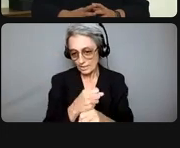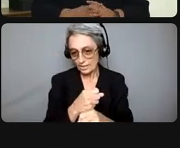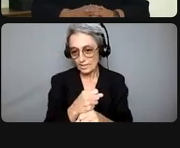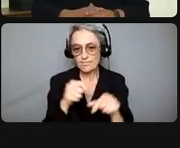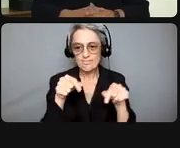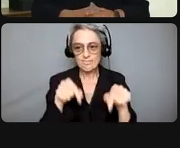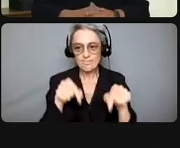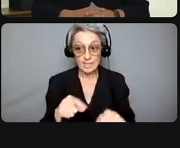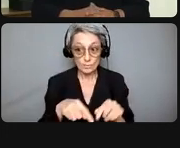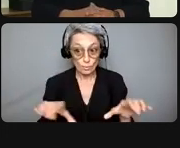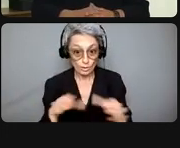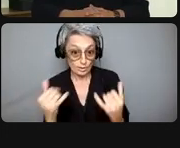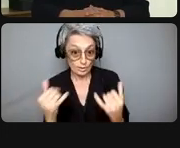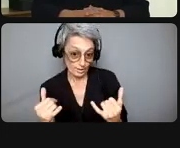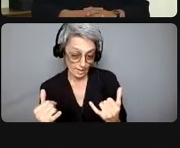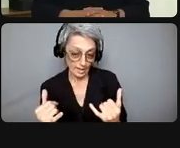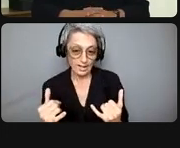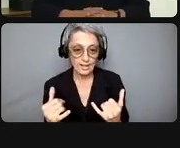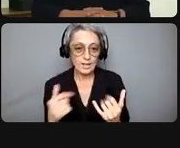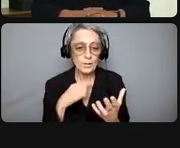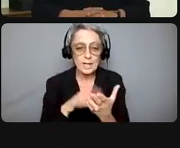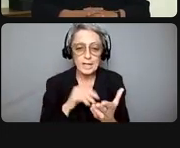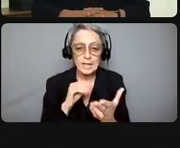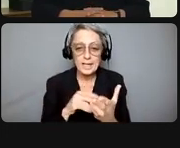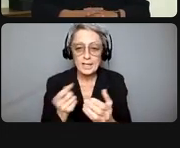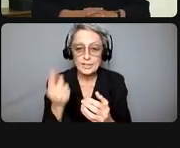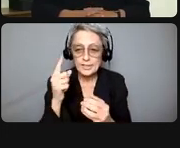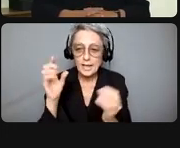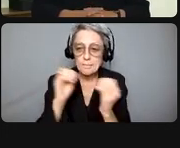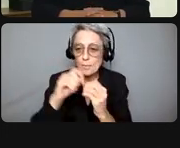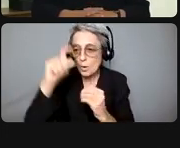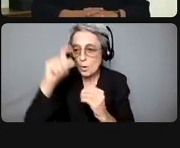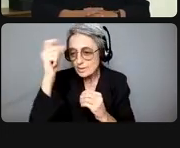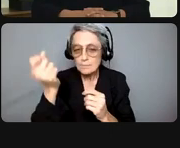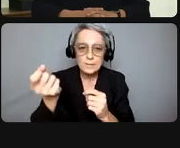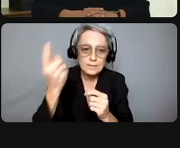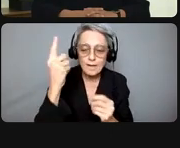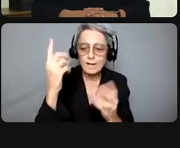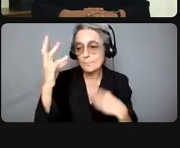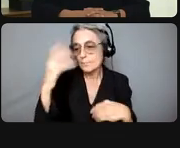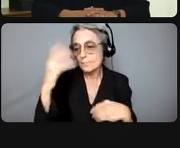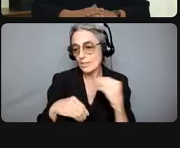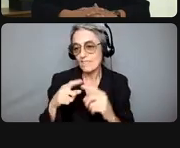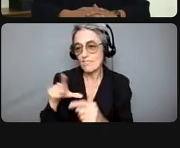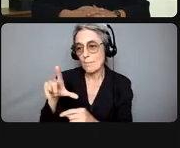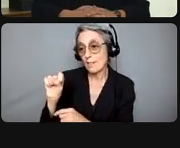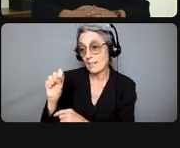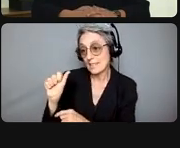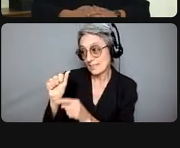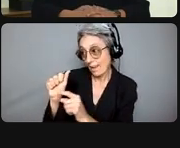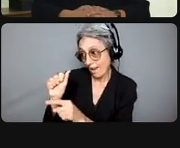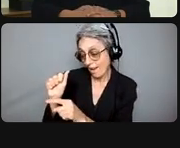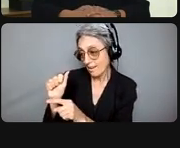is gaining the wisdom, insight, experience of Lisa as during her time in the federal government.